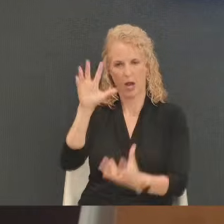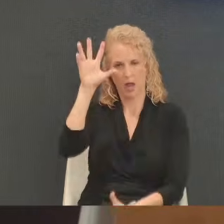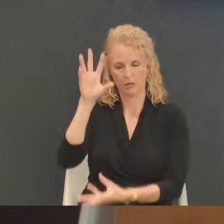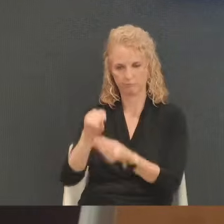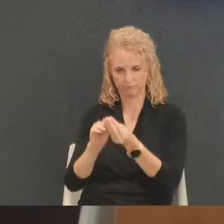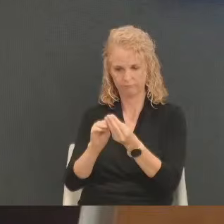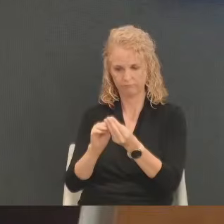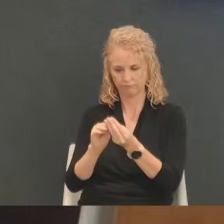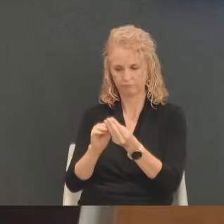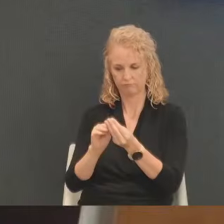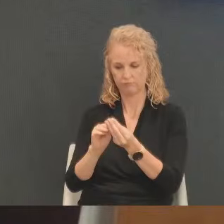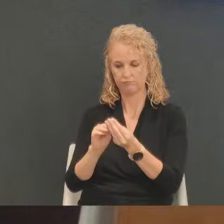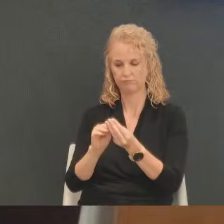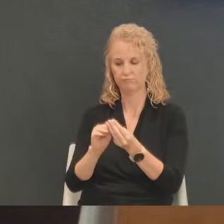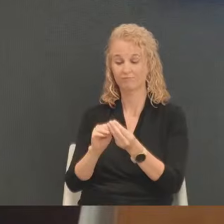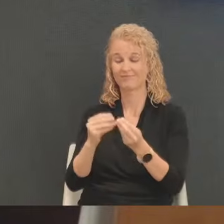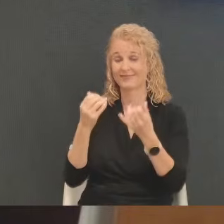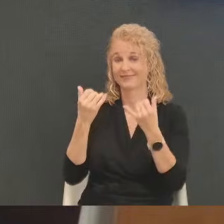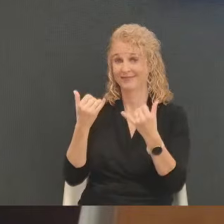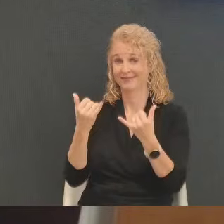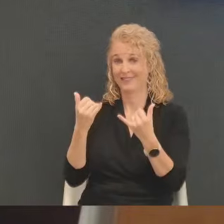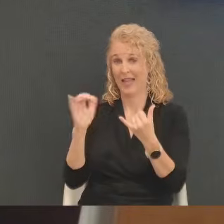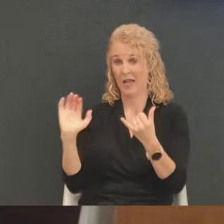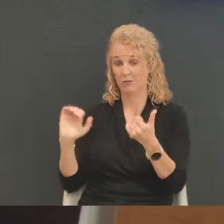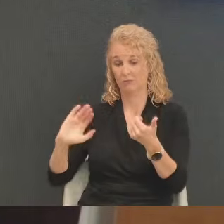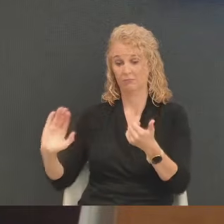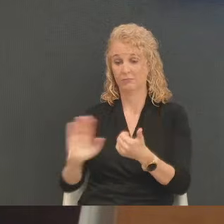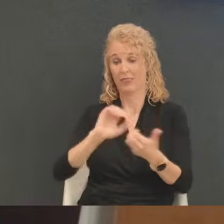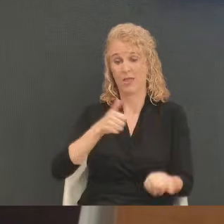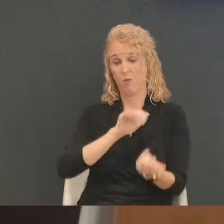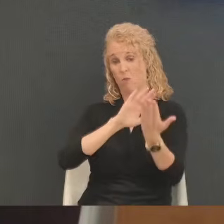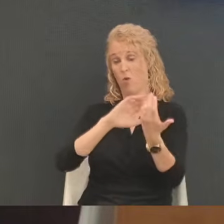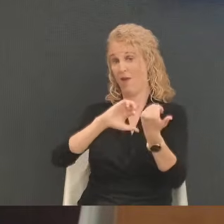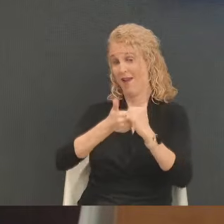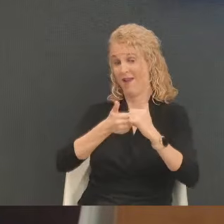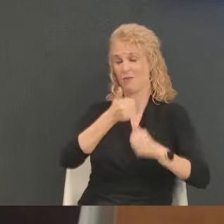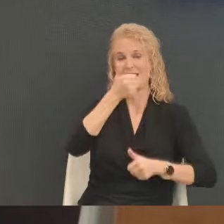done it by building but I which in a sense groups them because we do have a lot of elevators in some